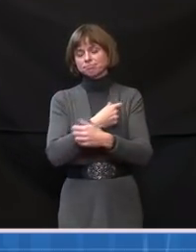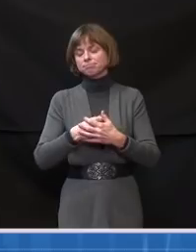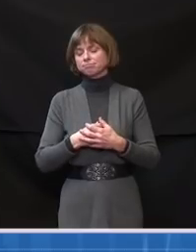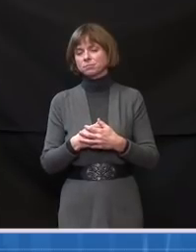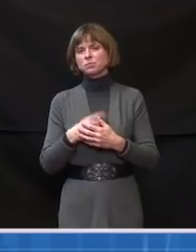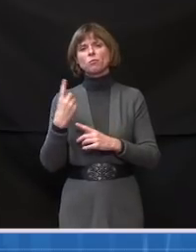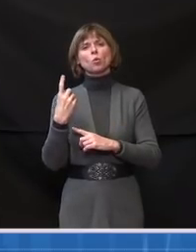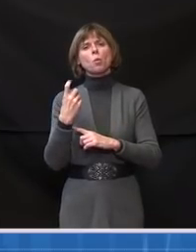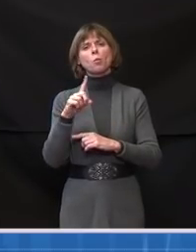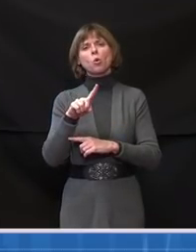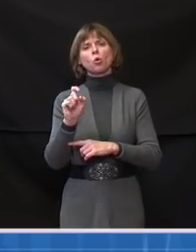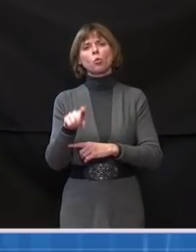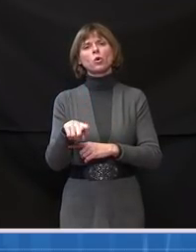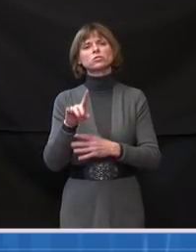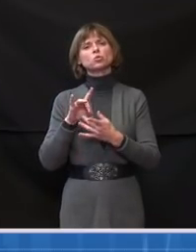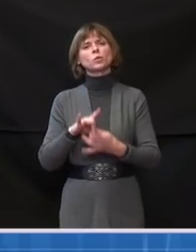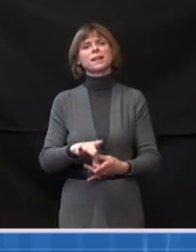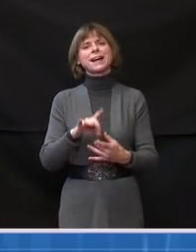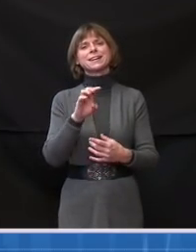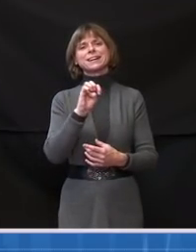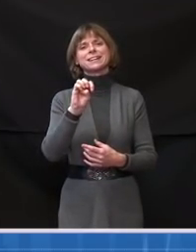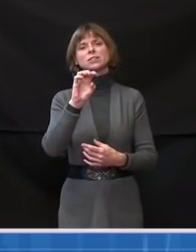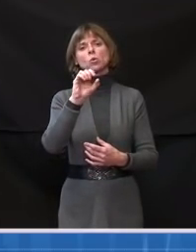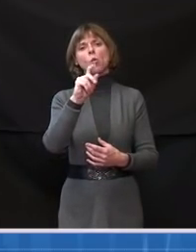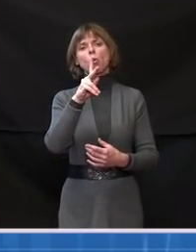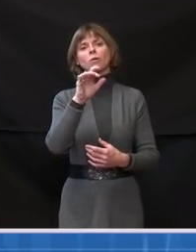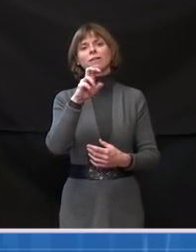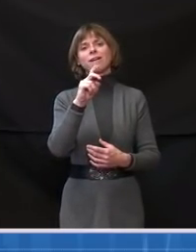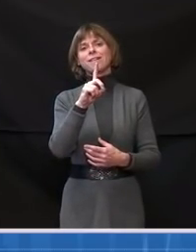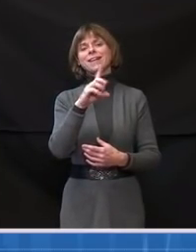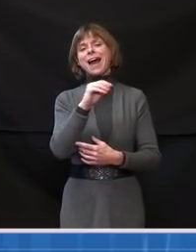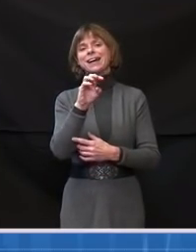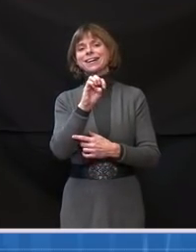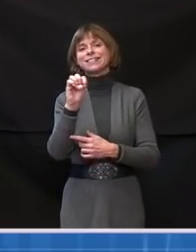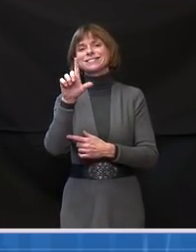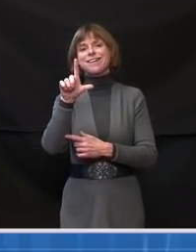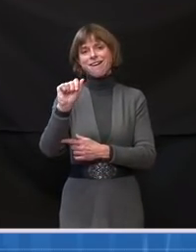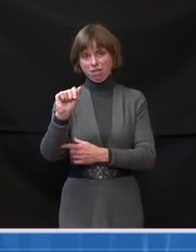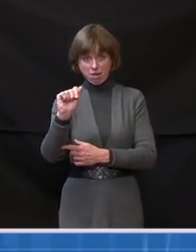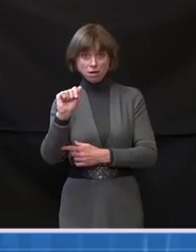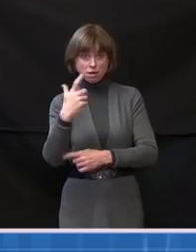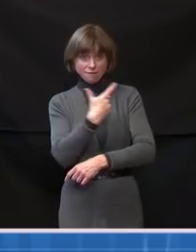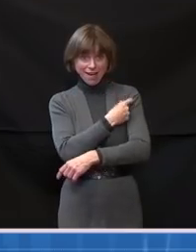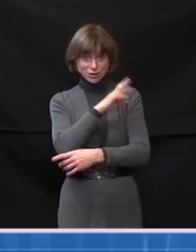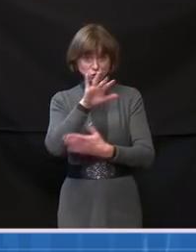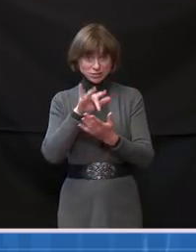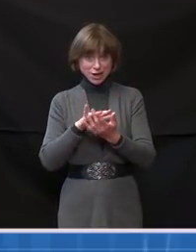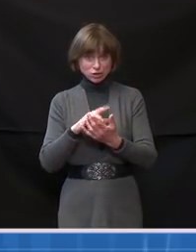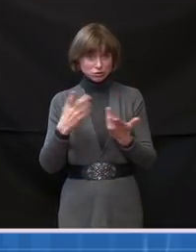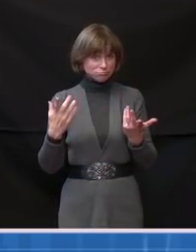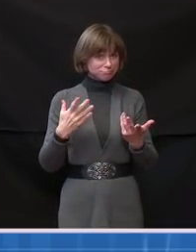it’s about the East Oakland and East L.A. vaccination centers. I wonder if you could talk a bit more about how that’s going there.